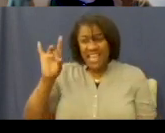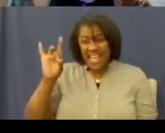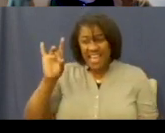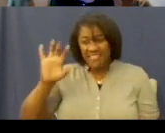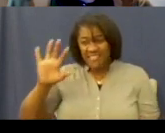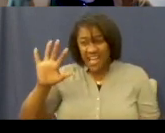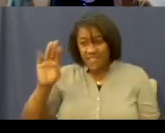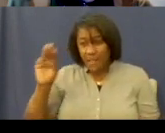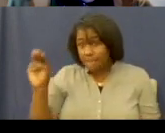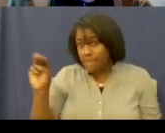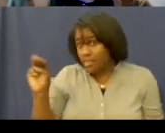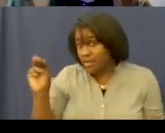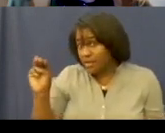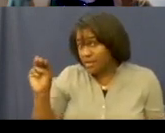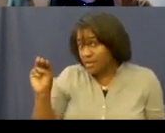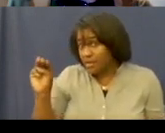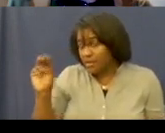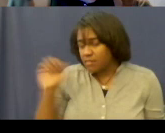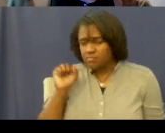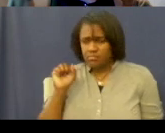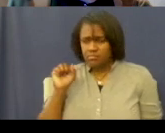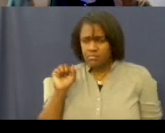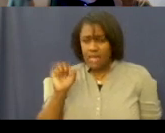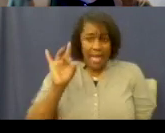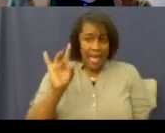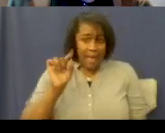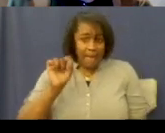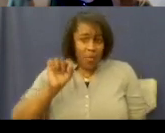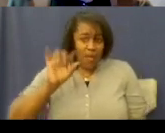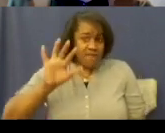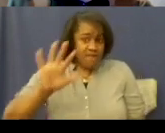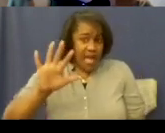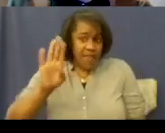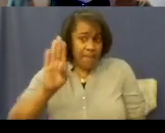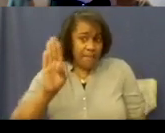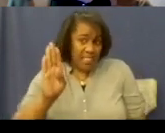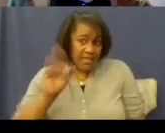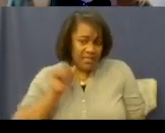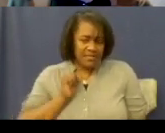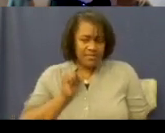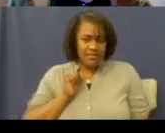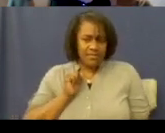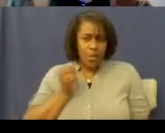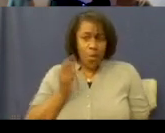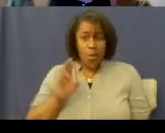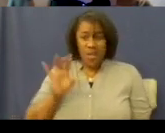8.5 billion? Or 85 billion?